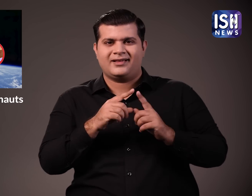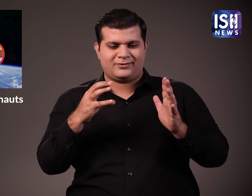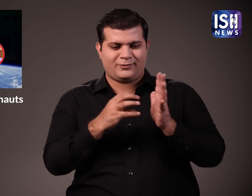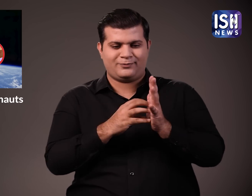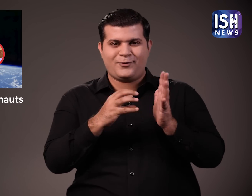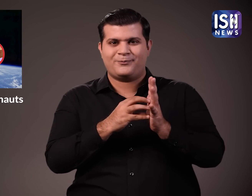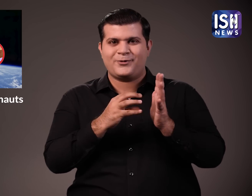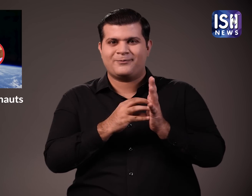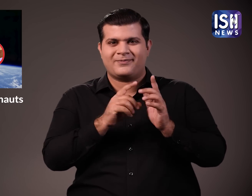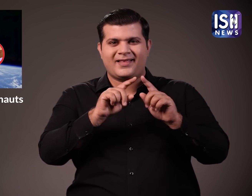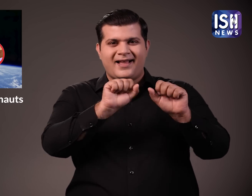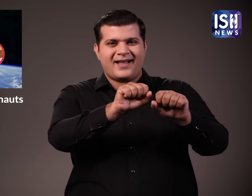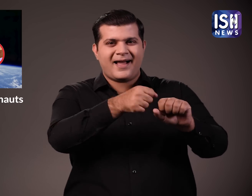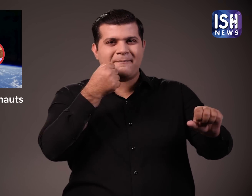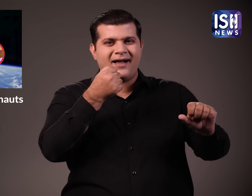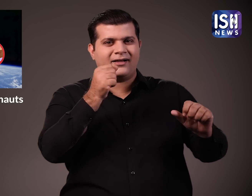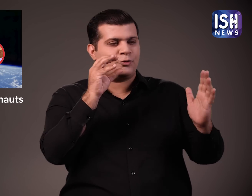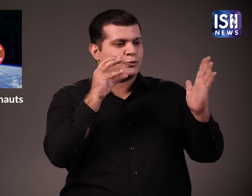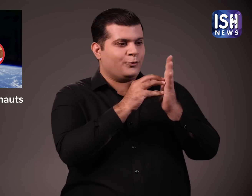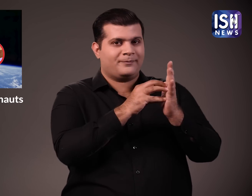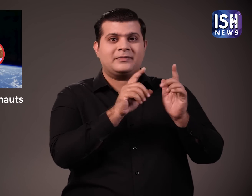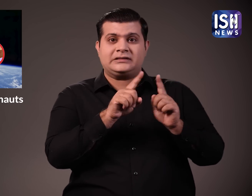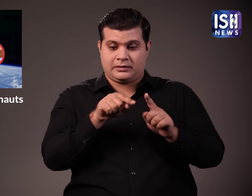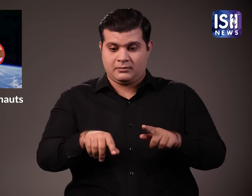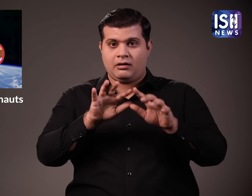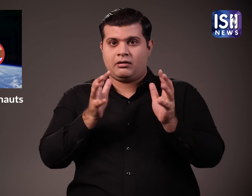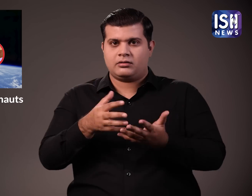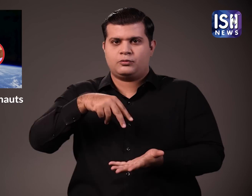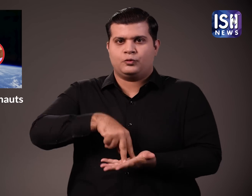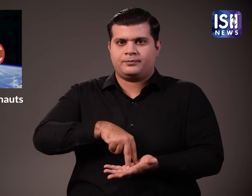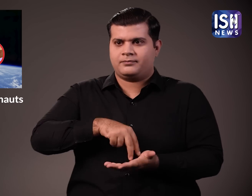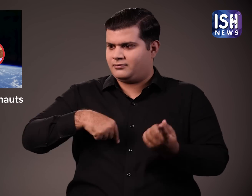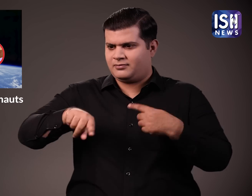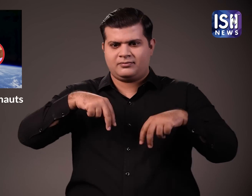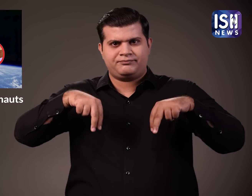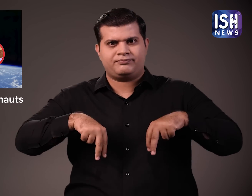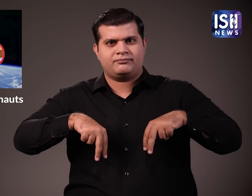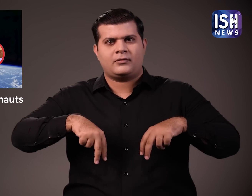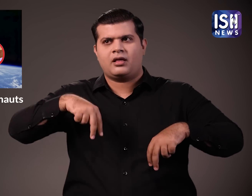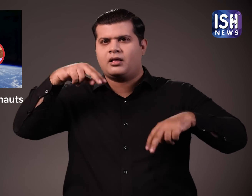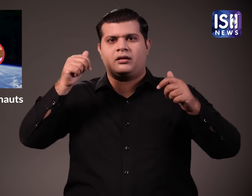So, just like how a magnet sticks to our fridge due to magnetic attraction, Earth's gravity keeps us grounded.